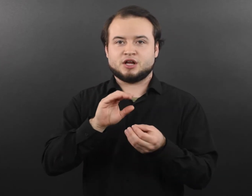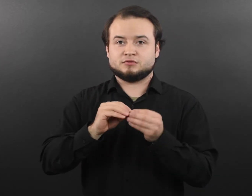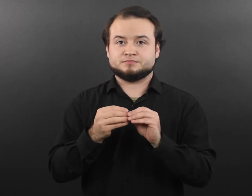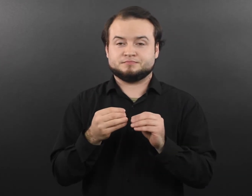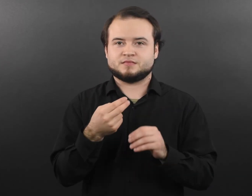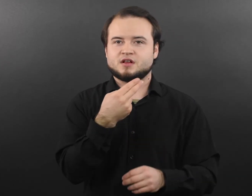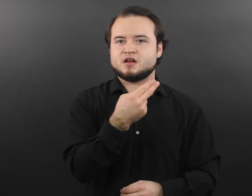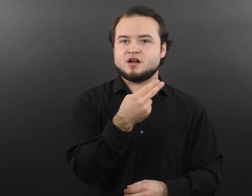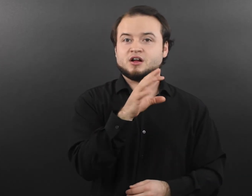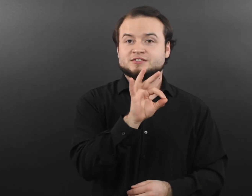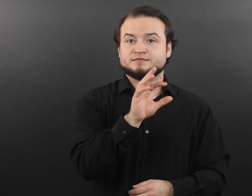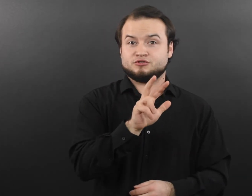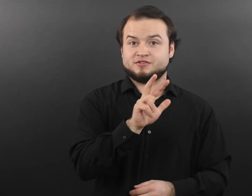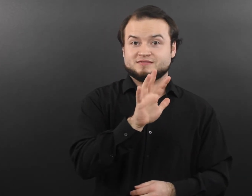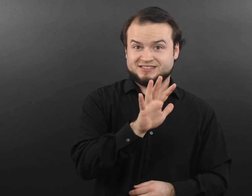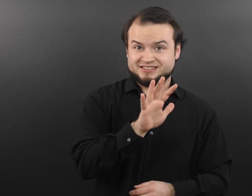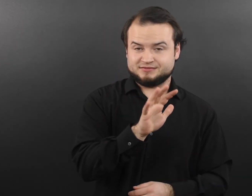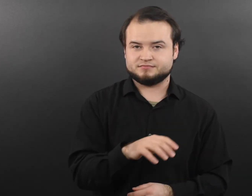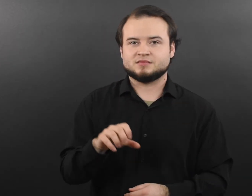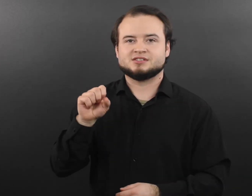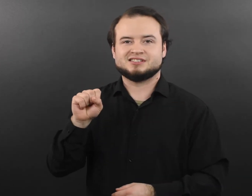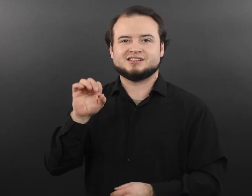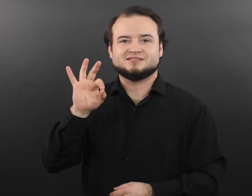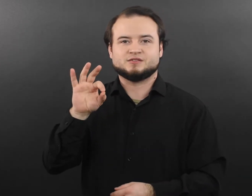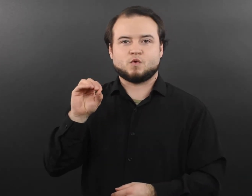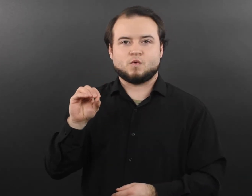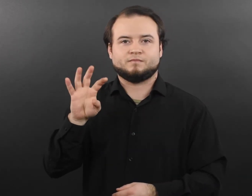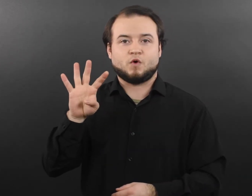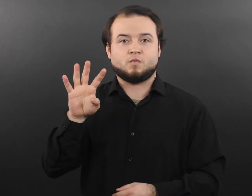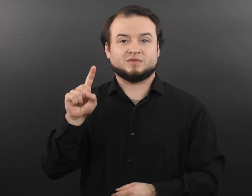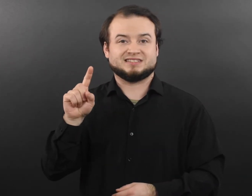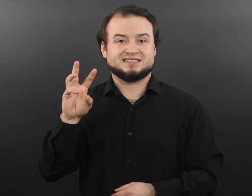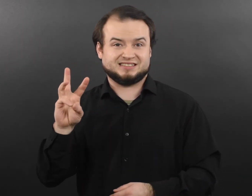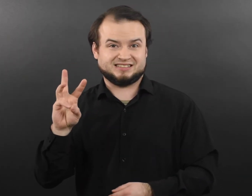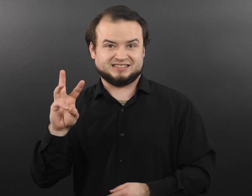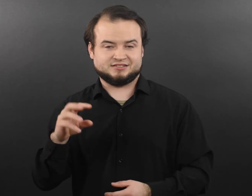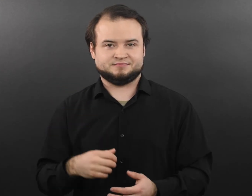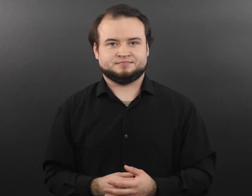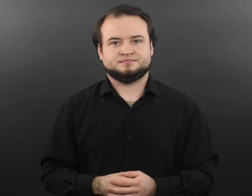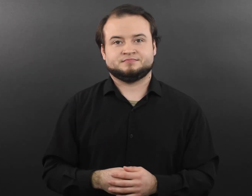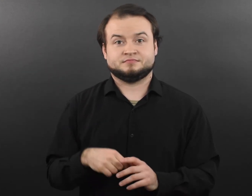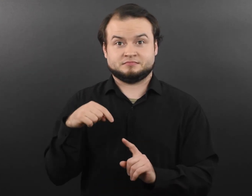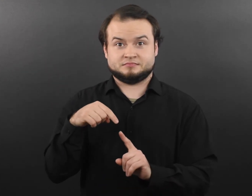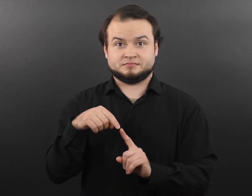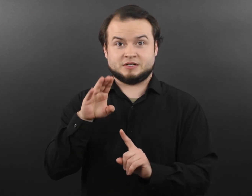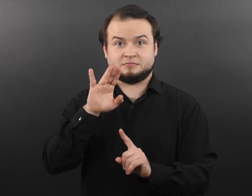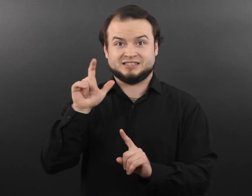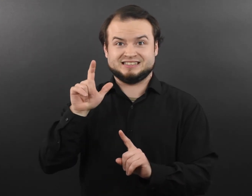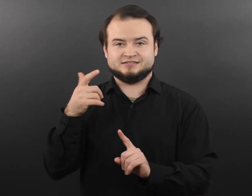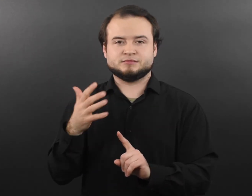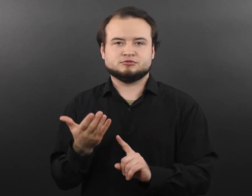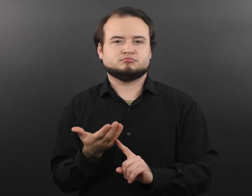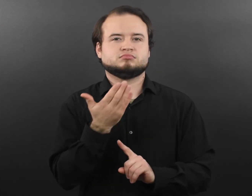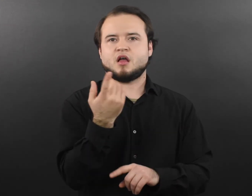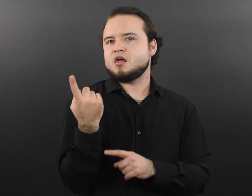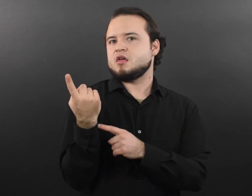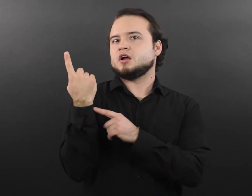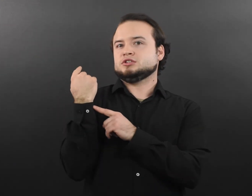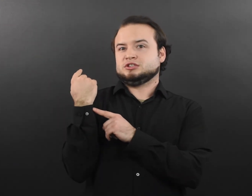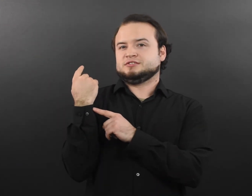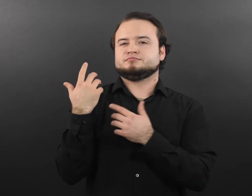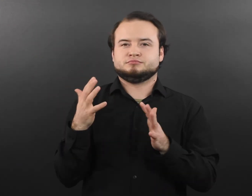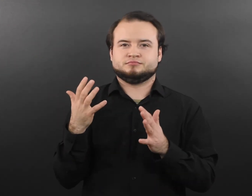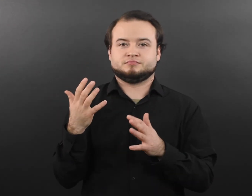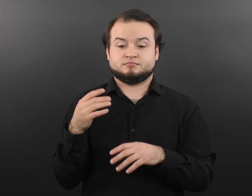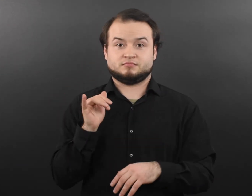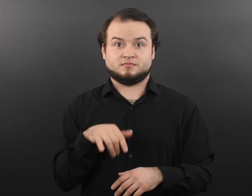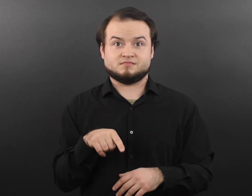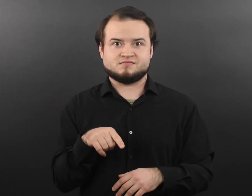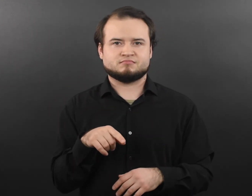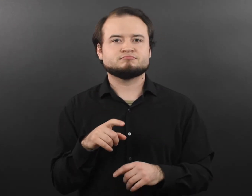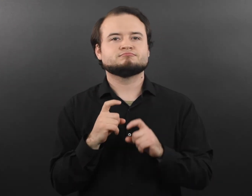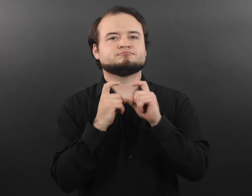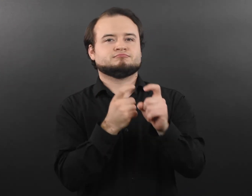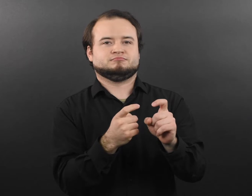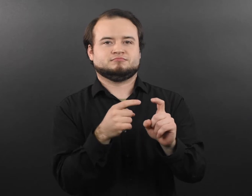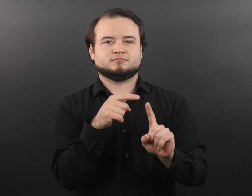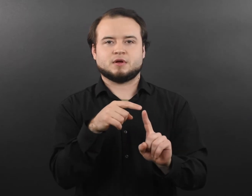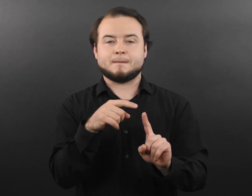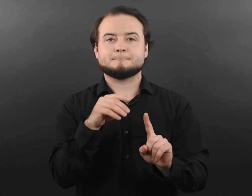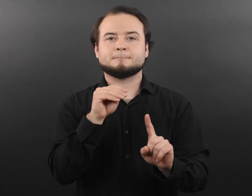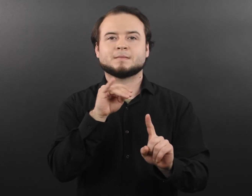ASL talent: The bill numbers are HF35 and SF0416. This bill was introduced last year and